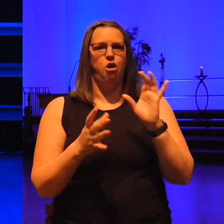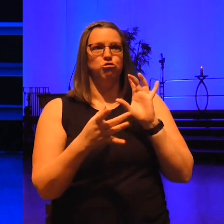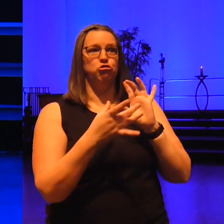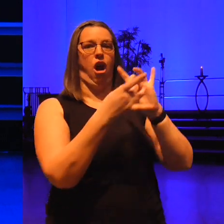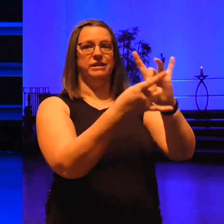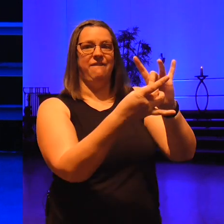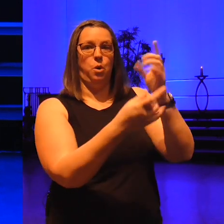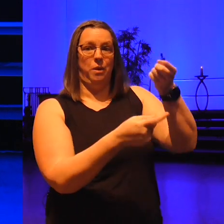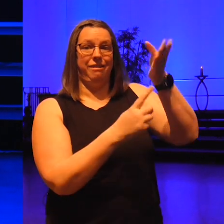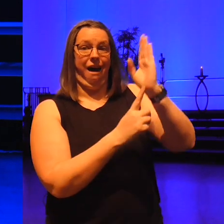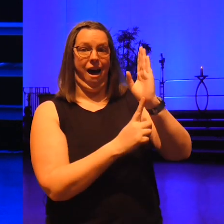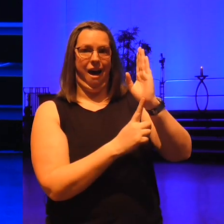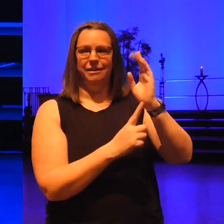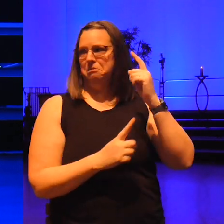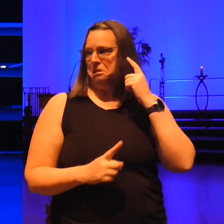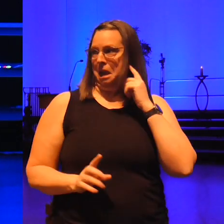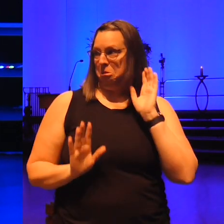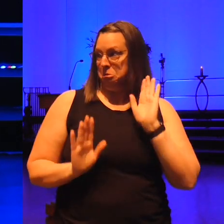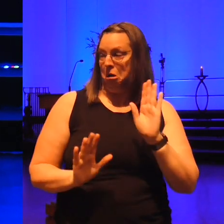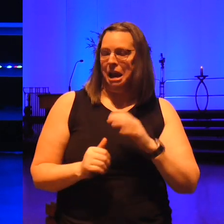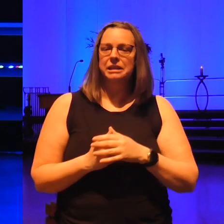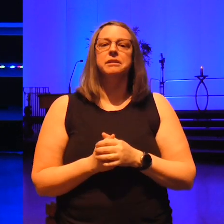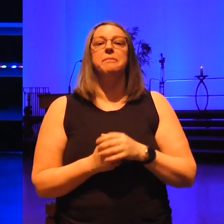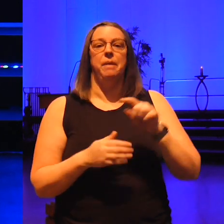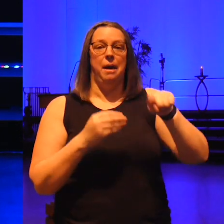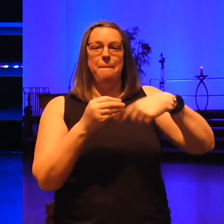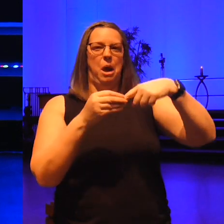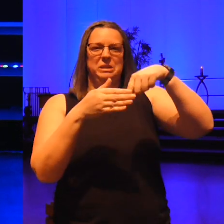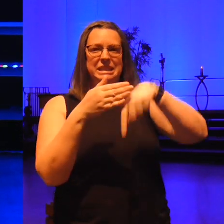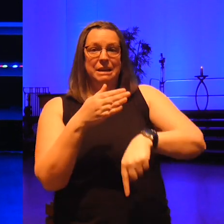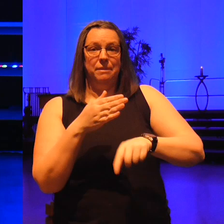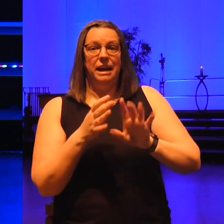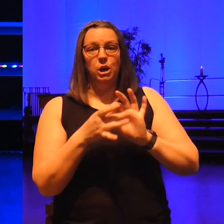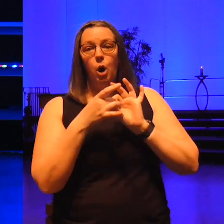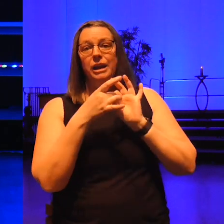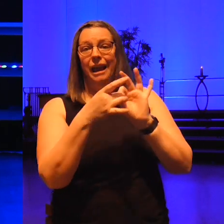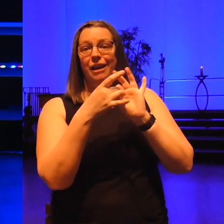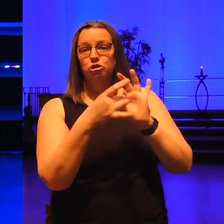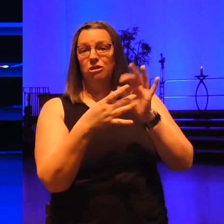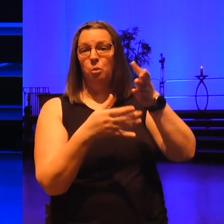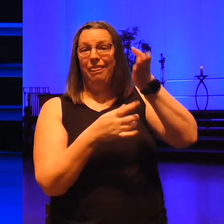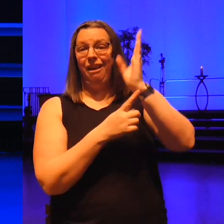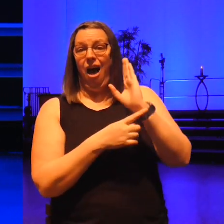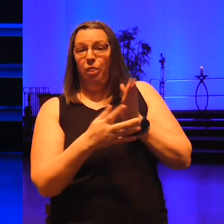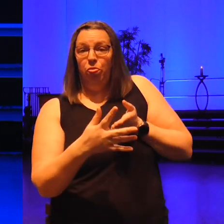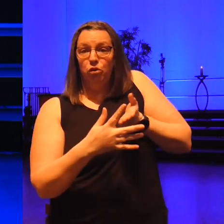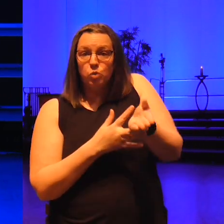uh and it's about deepening your connection with God through spiritual practice and then